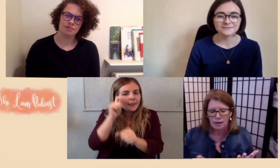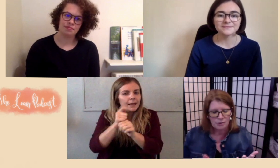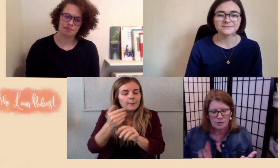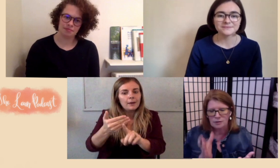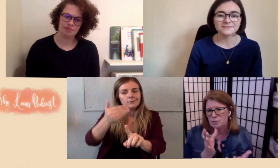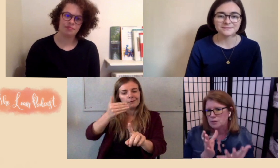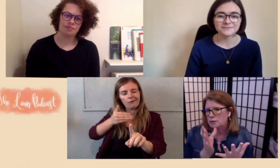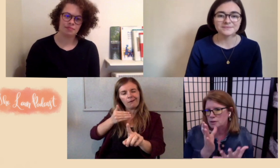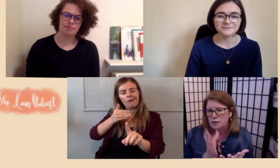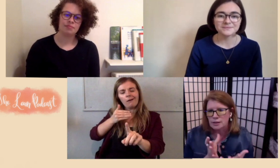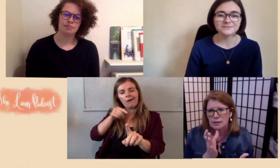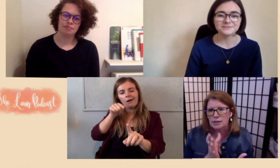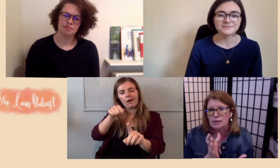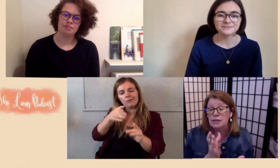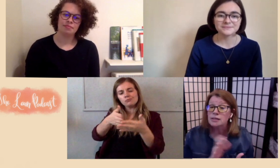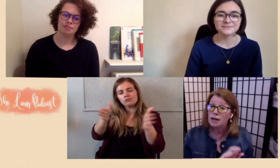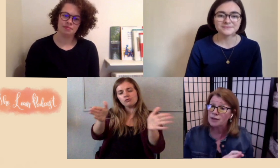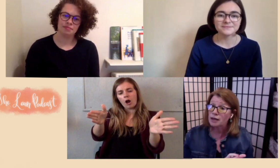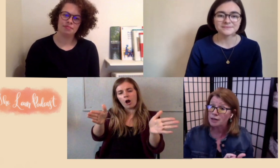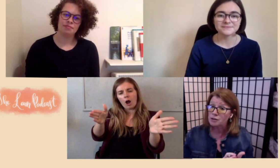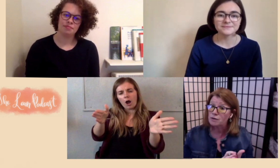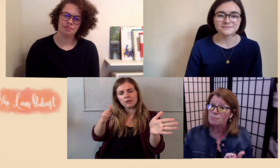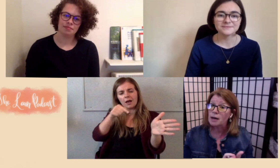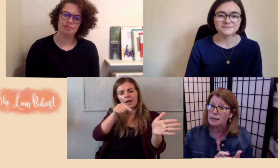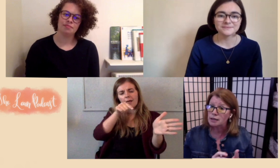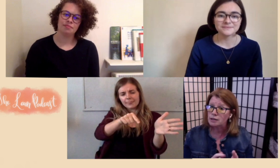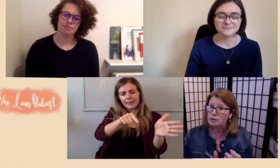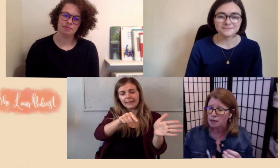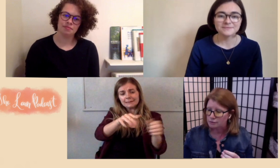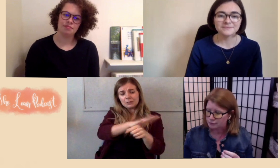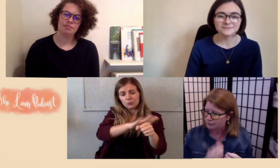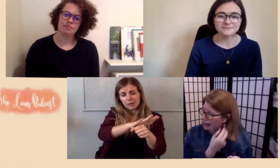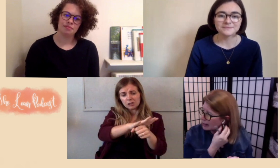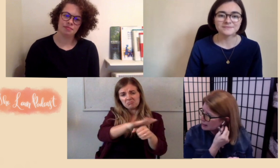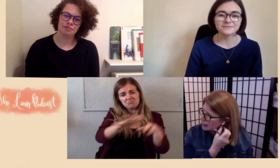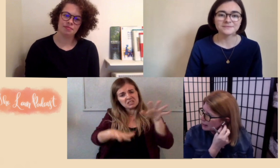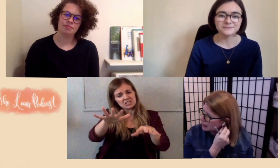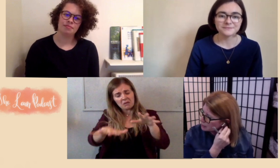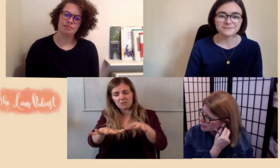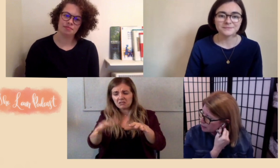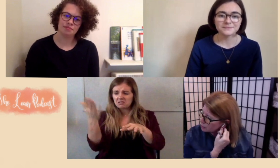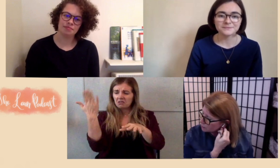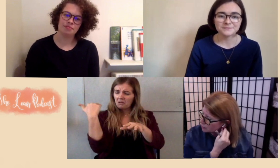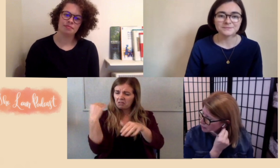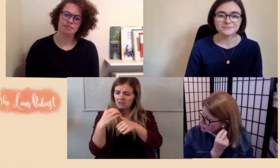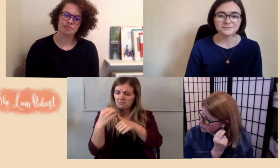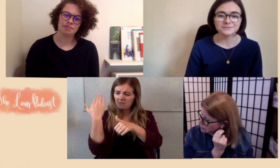because you say "this is actually similar in these ways. I've been in situations where I've been disoriented,